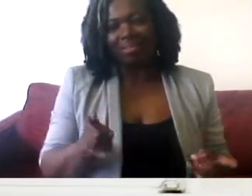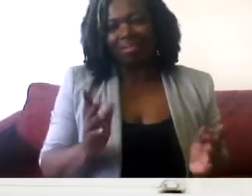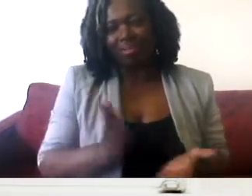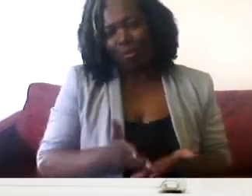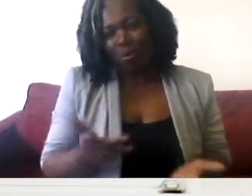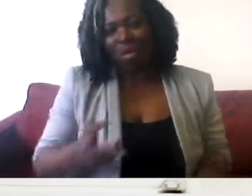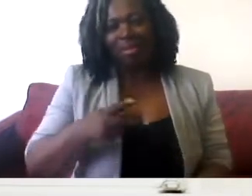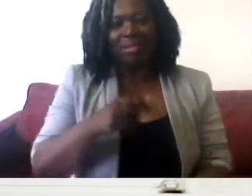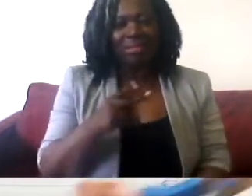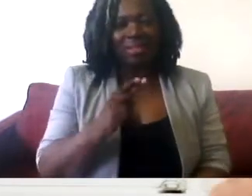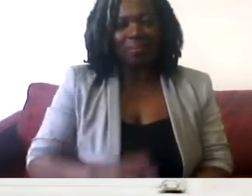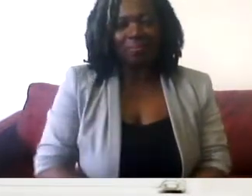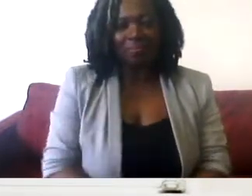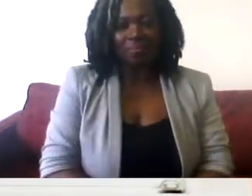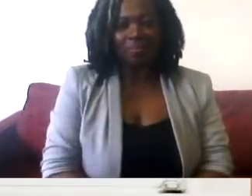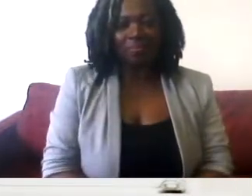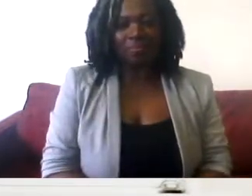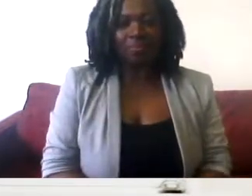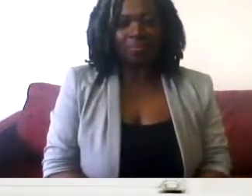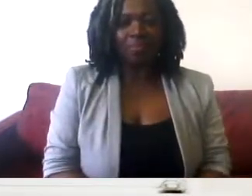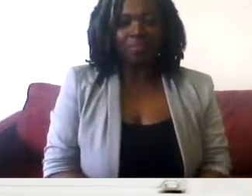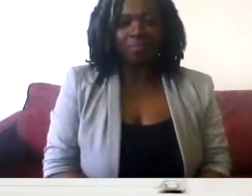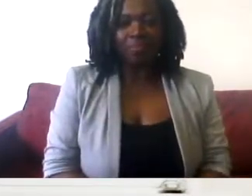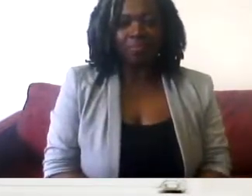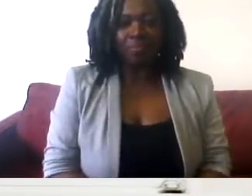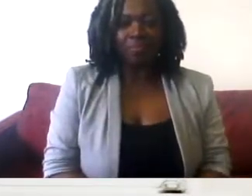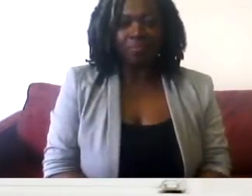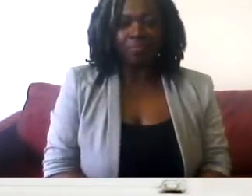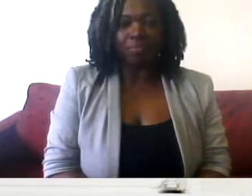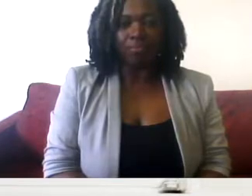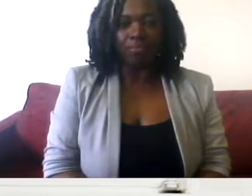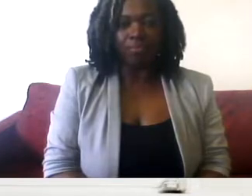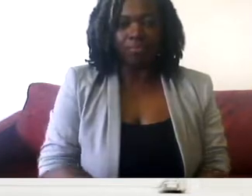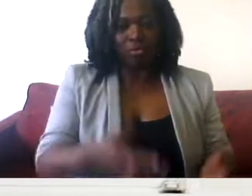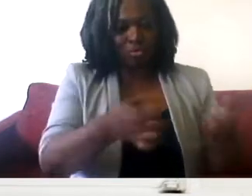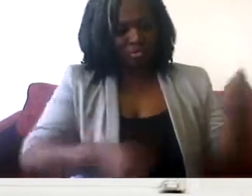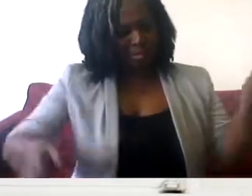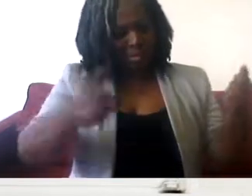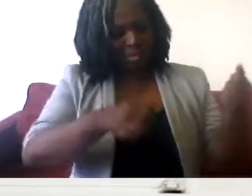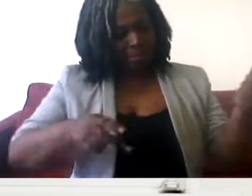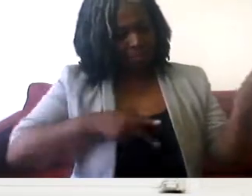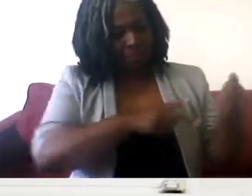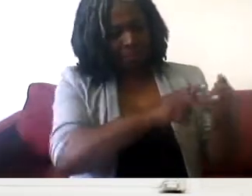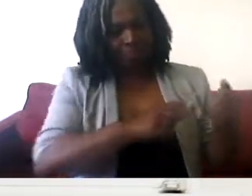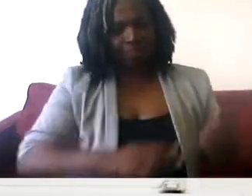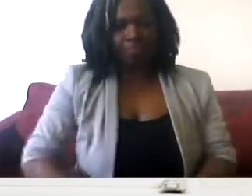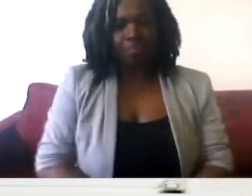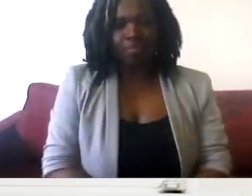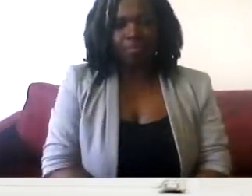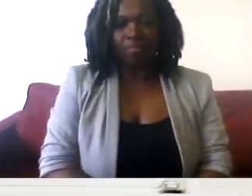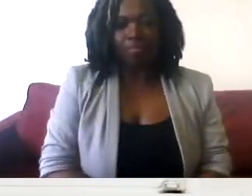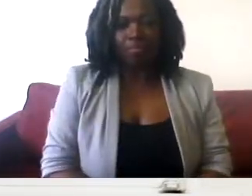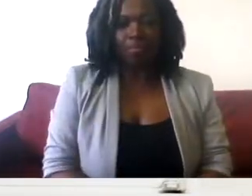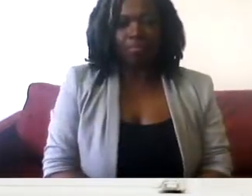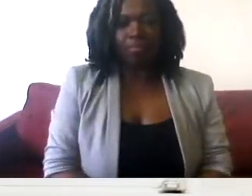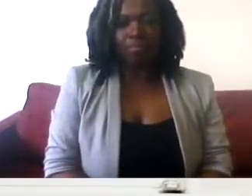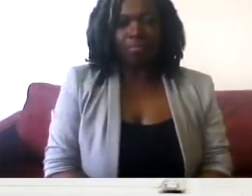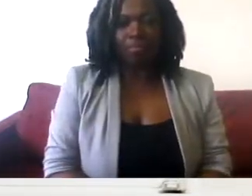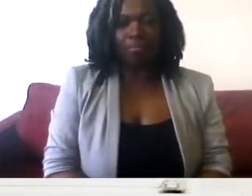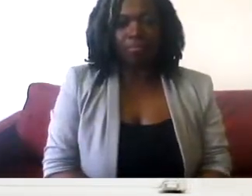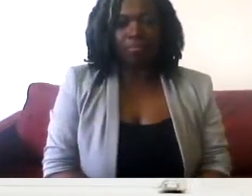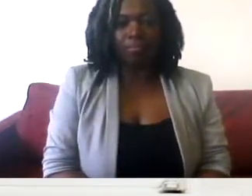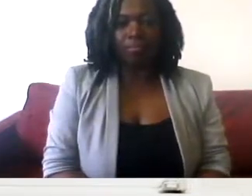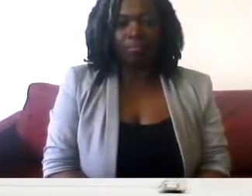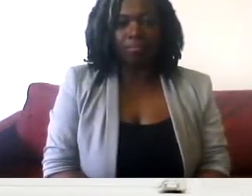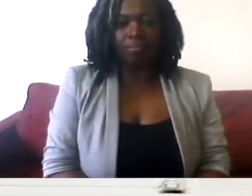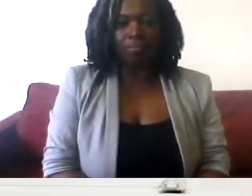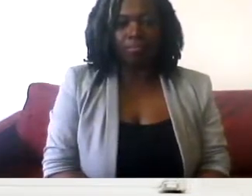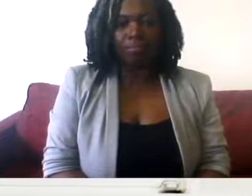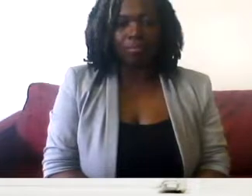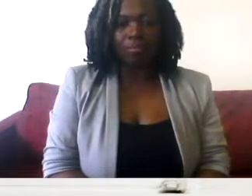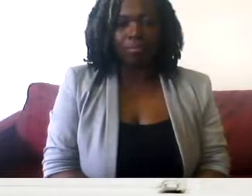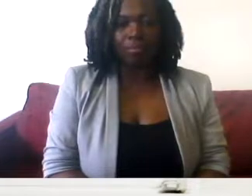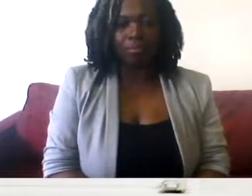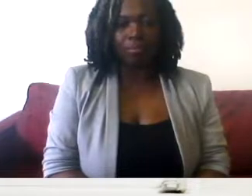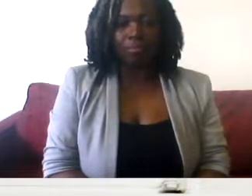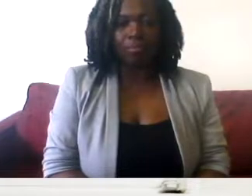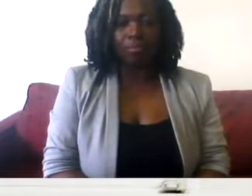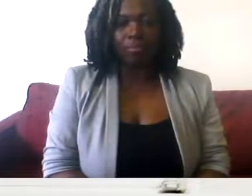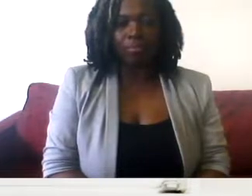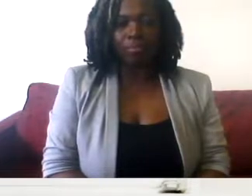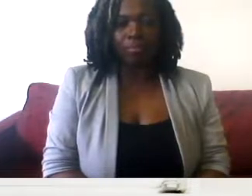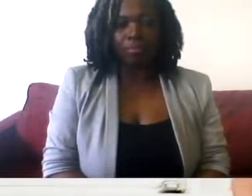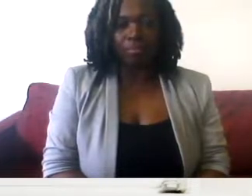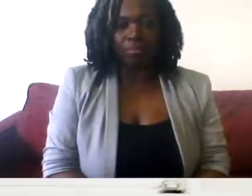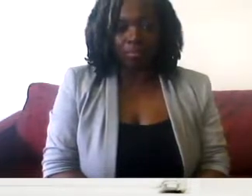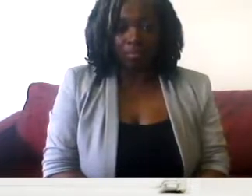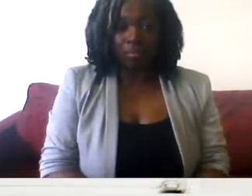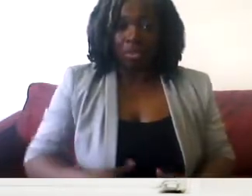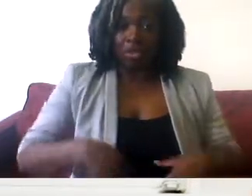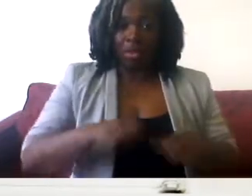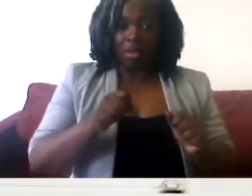of scissors, this is to cut the string